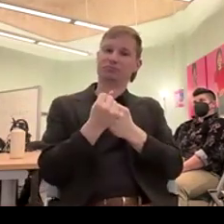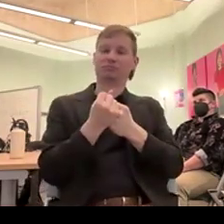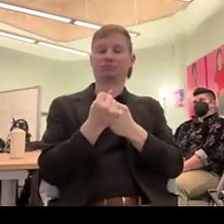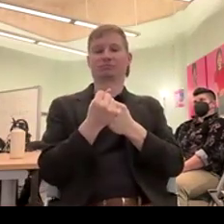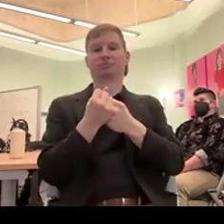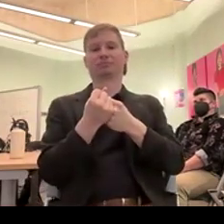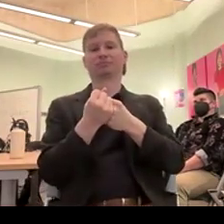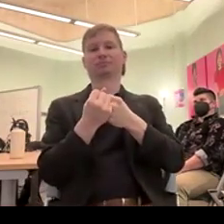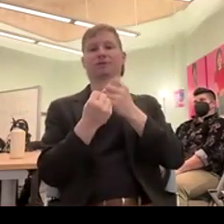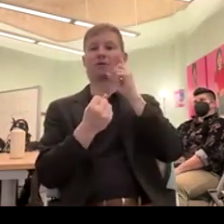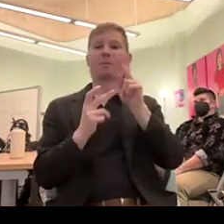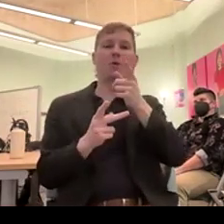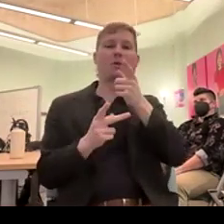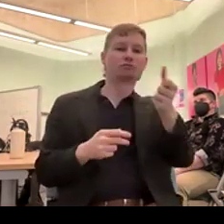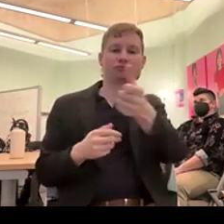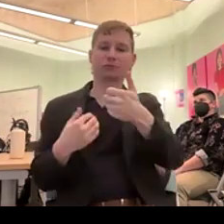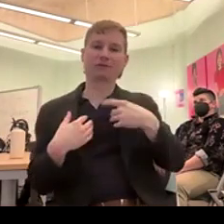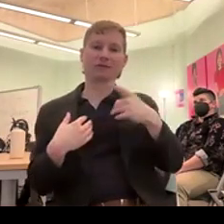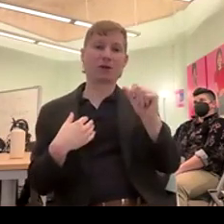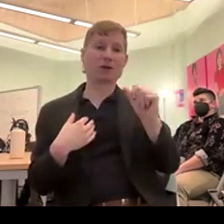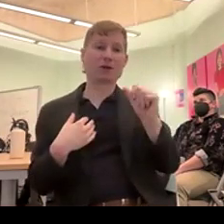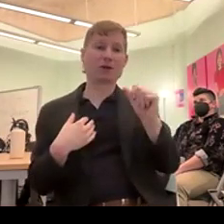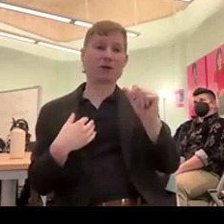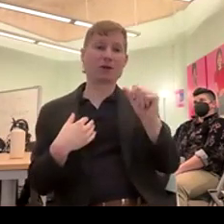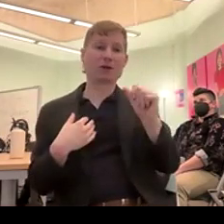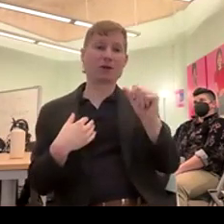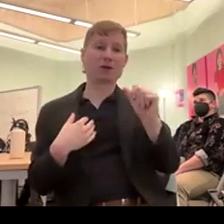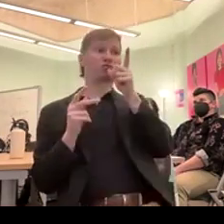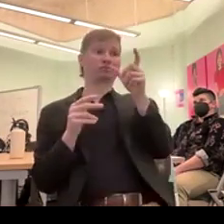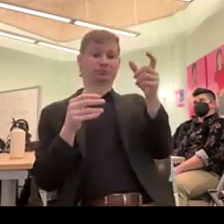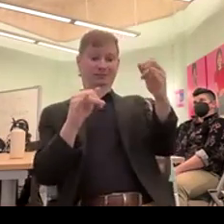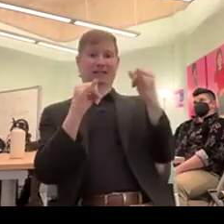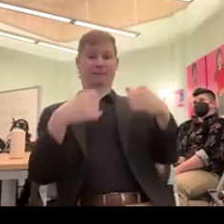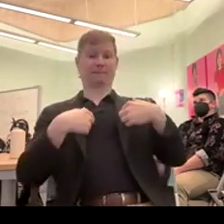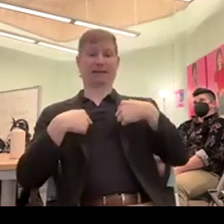regardless of my position, always still advocating for people with disabilities, disabled people,